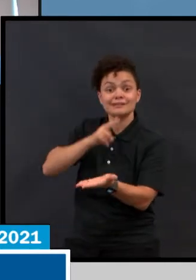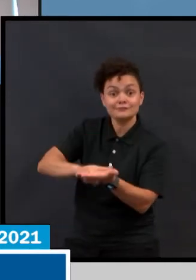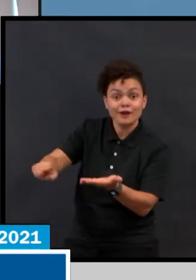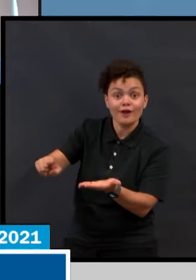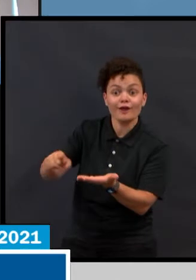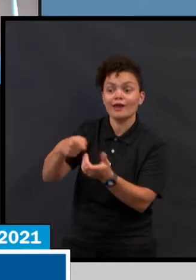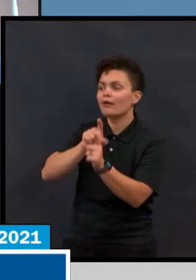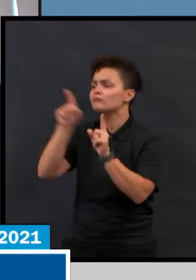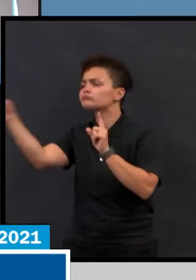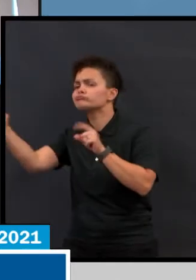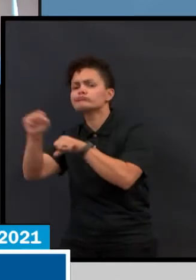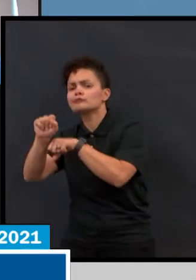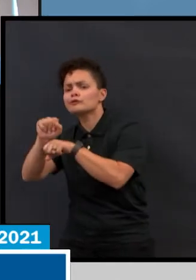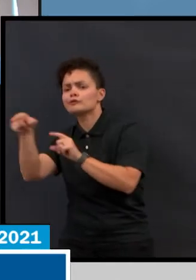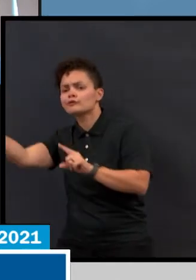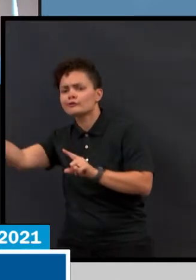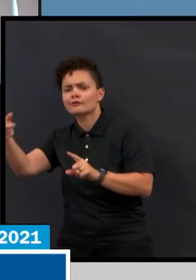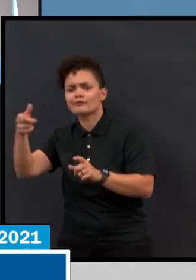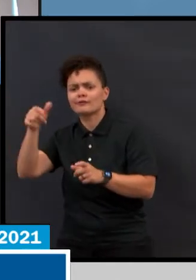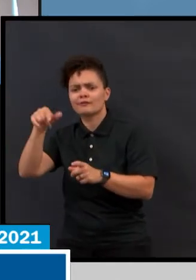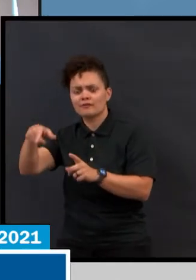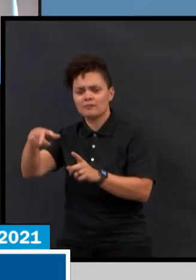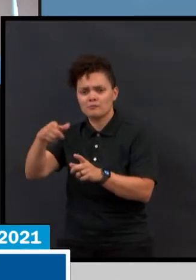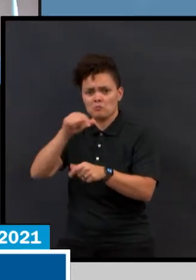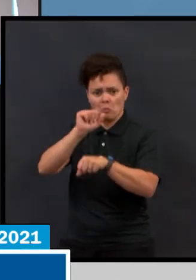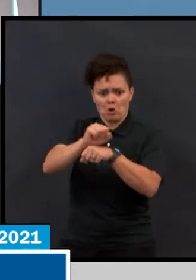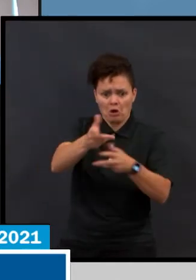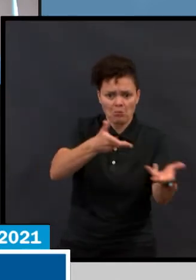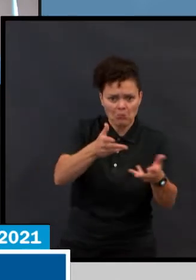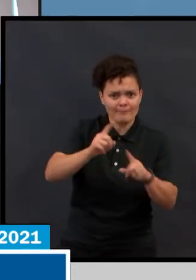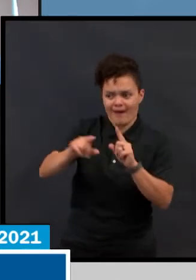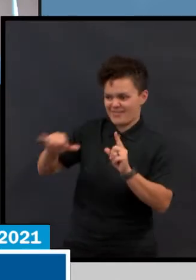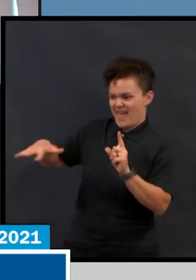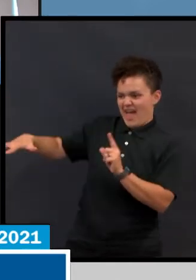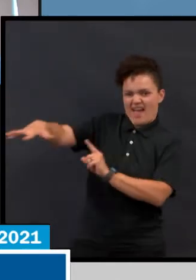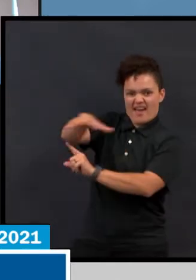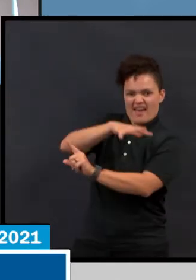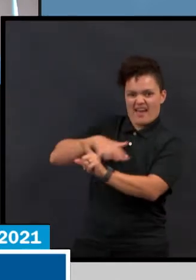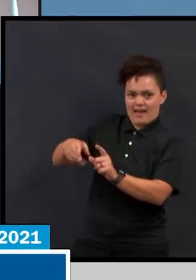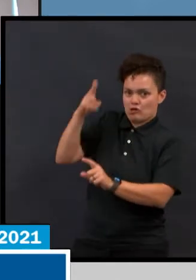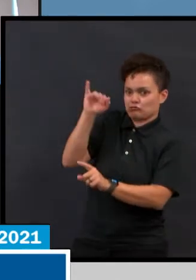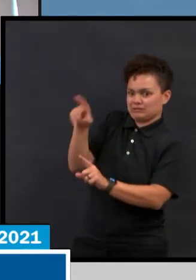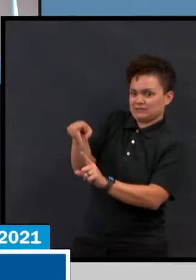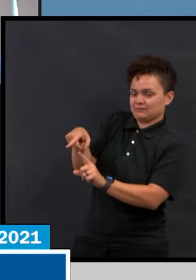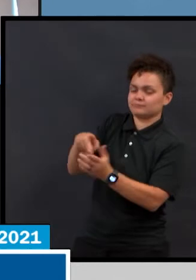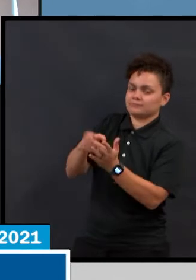occupation but they're in a high-risk setting one of the things that all denver residents can do to